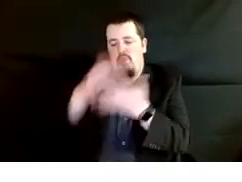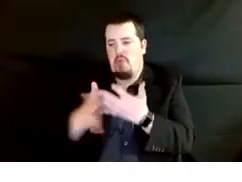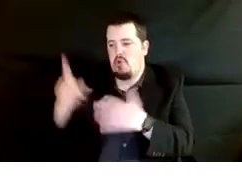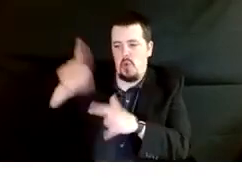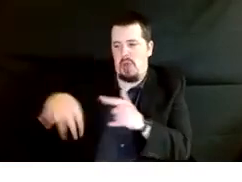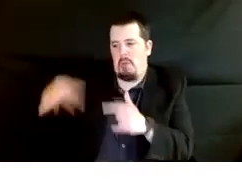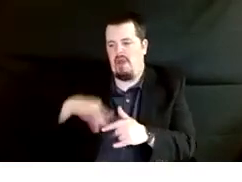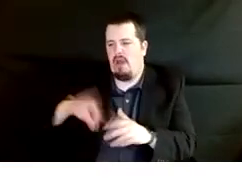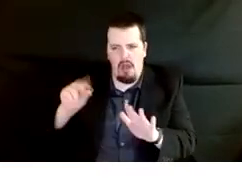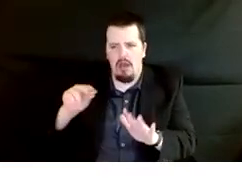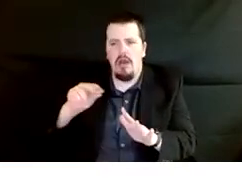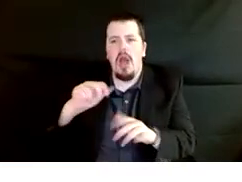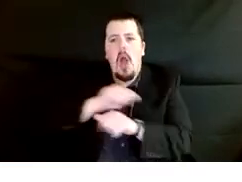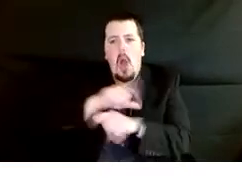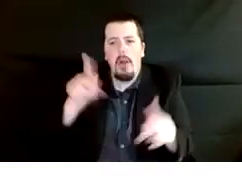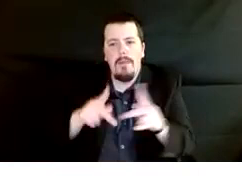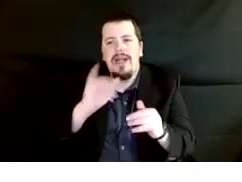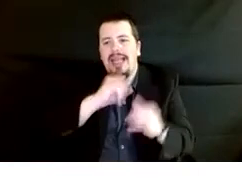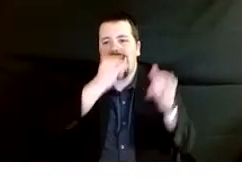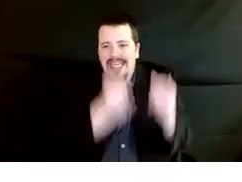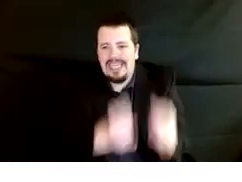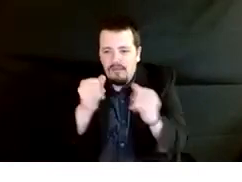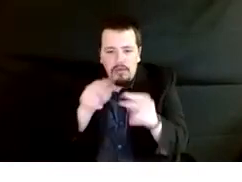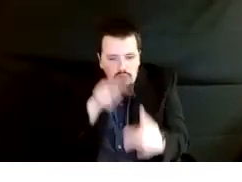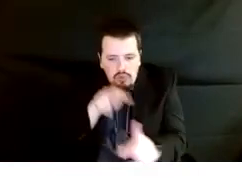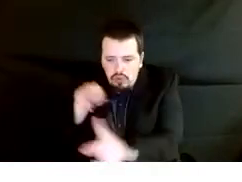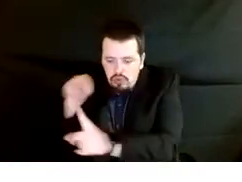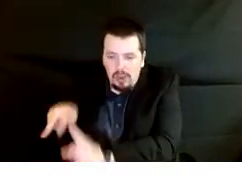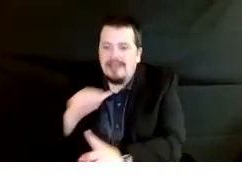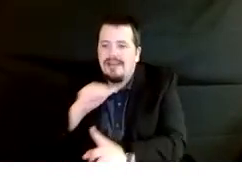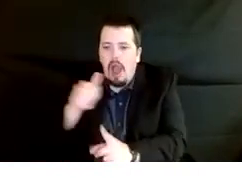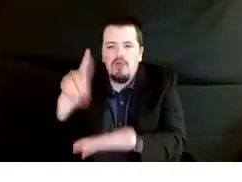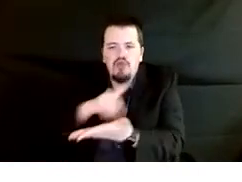people are being treated as individuals uh not being discriminated against and being accommodated